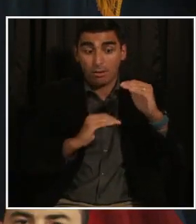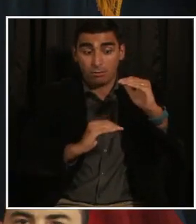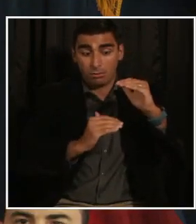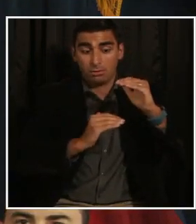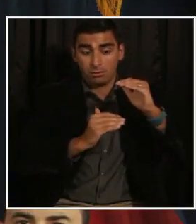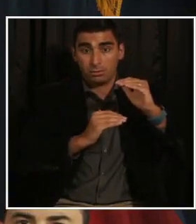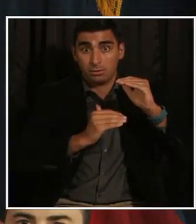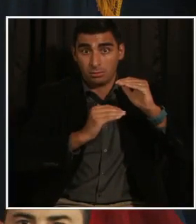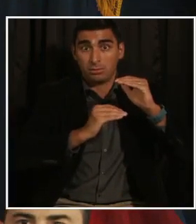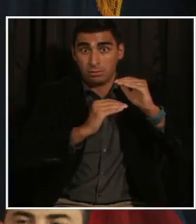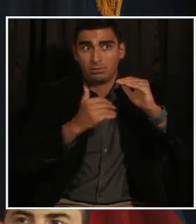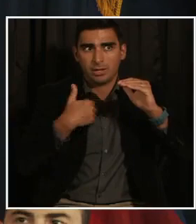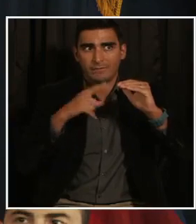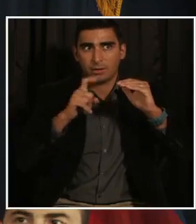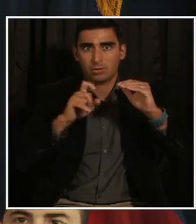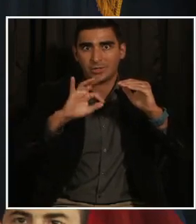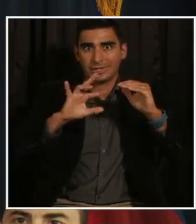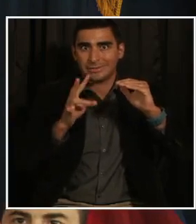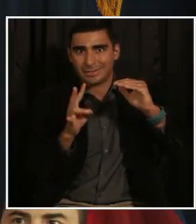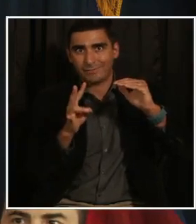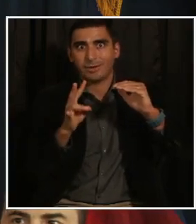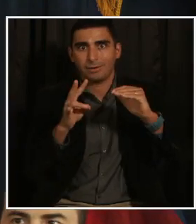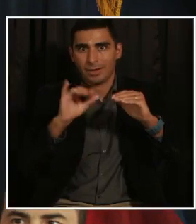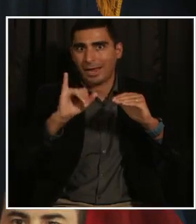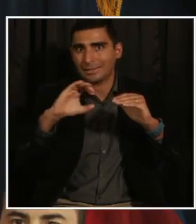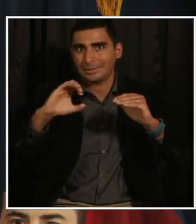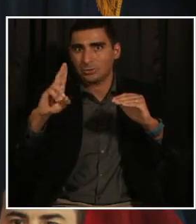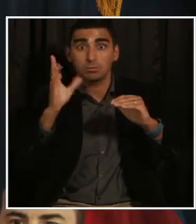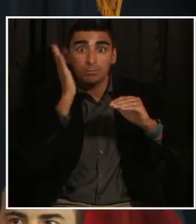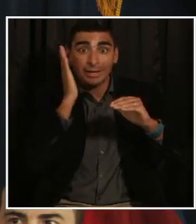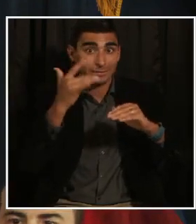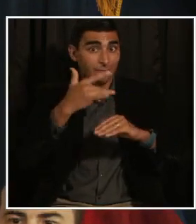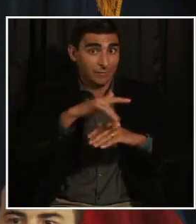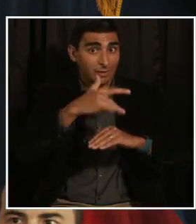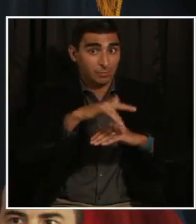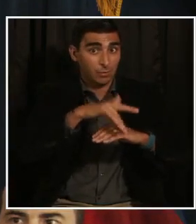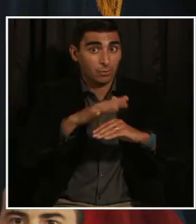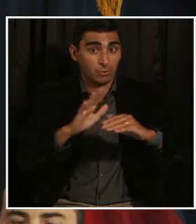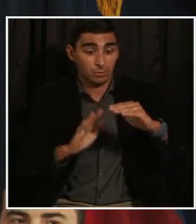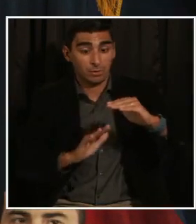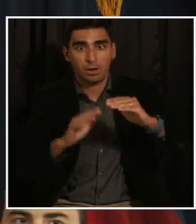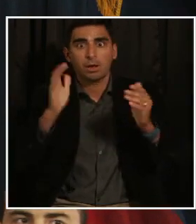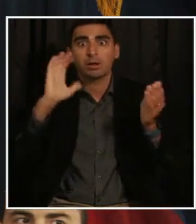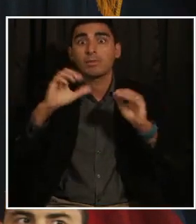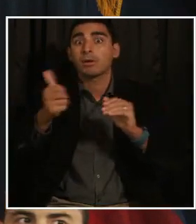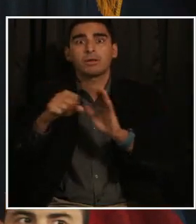think 197 icu beds available that is different from states that have zero icu beds available